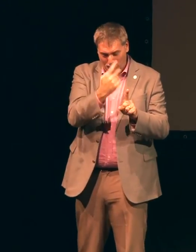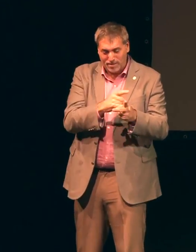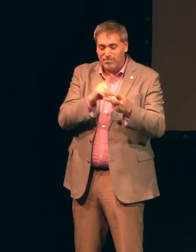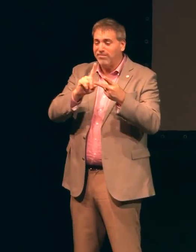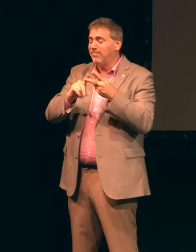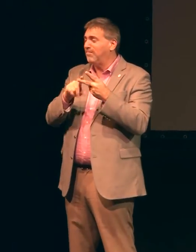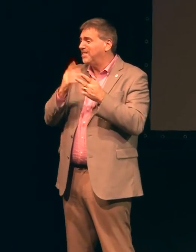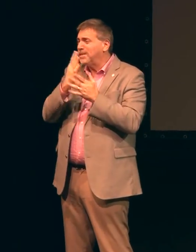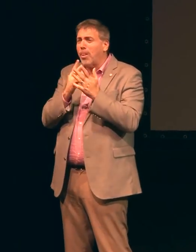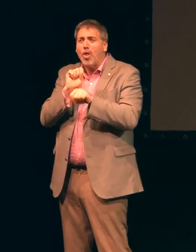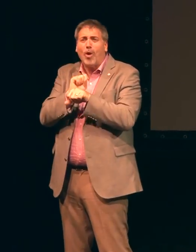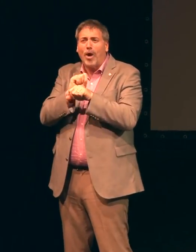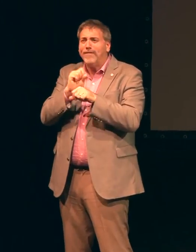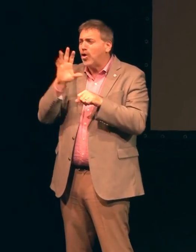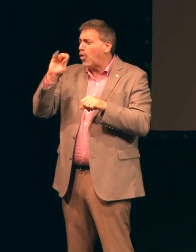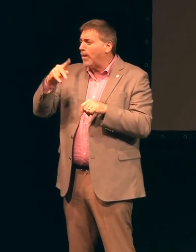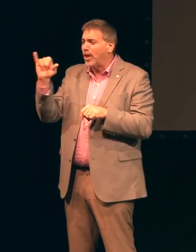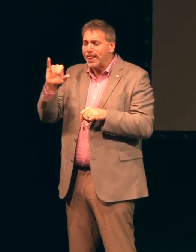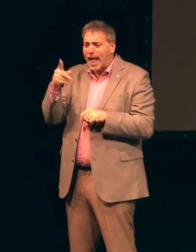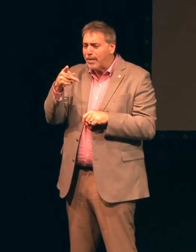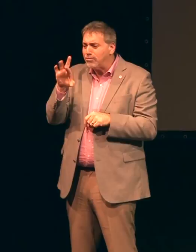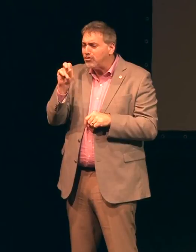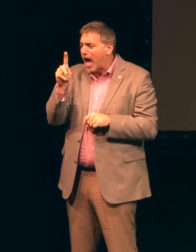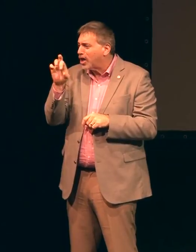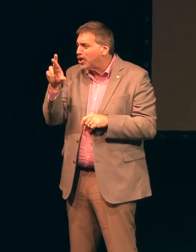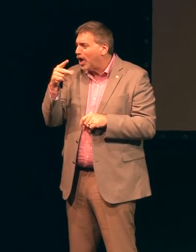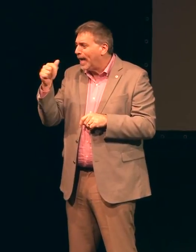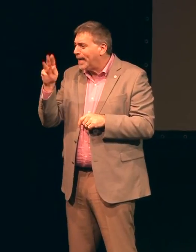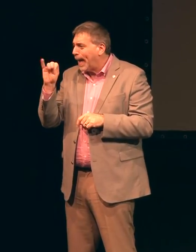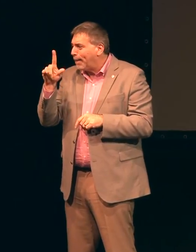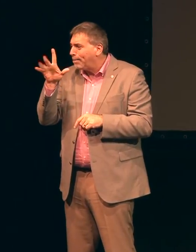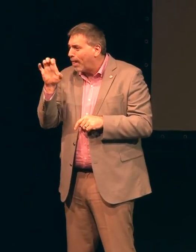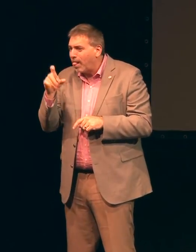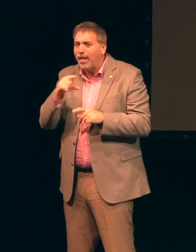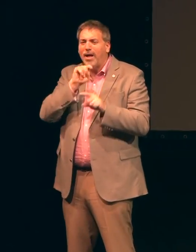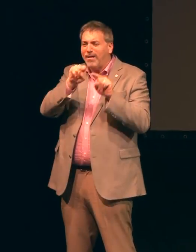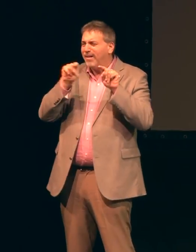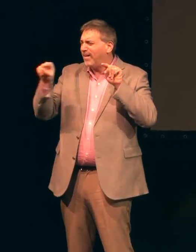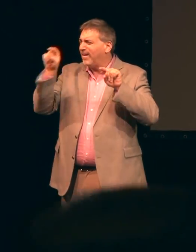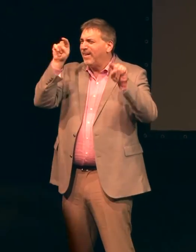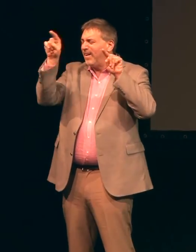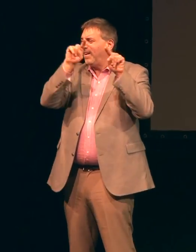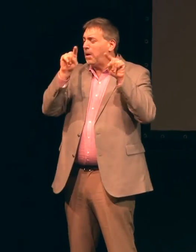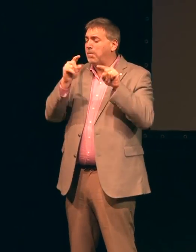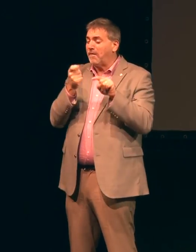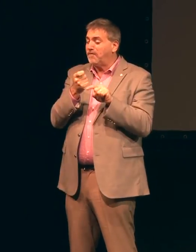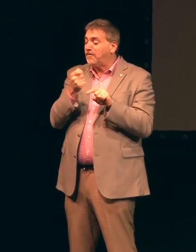too, that's a big one and some work for corporations like proctor and gamble and big